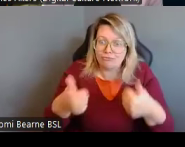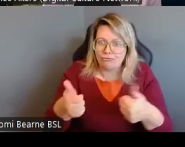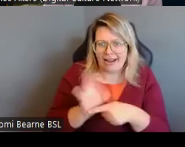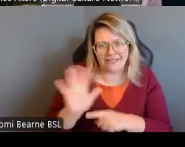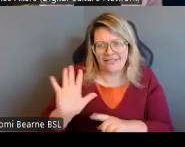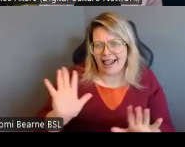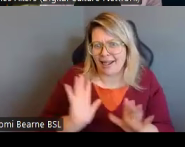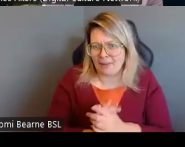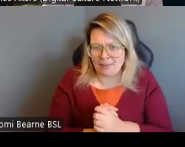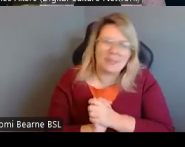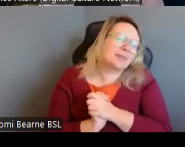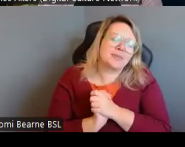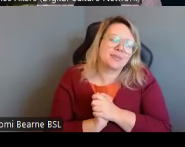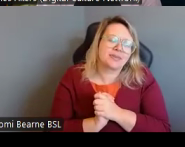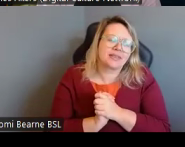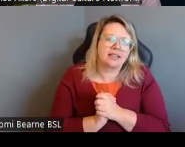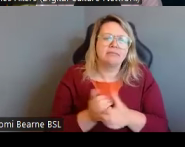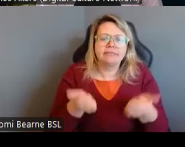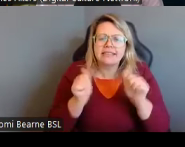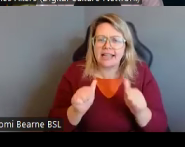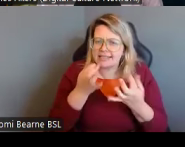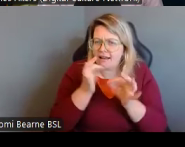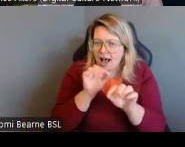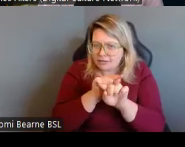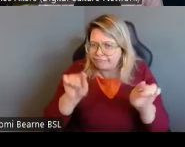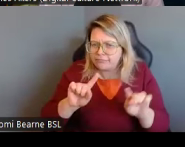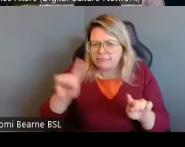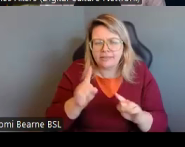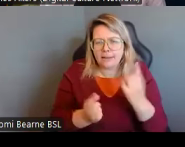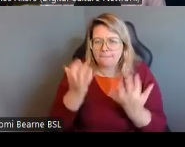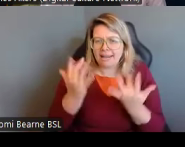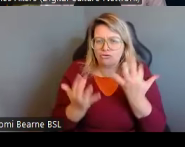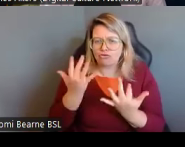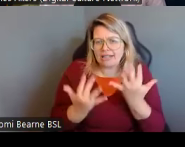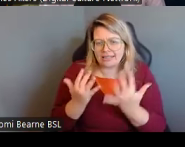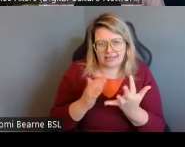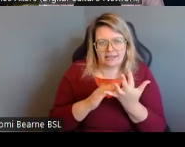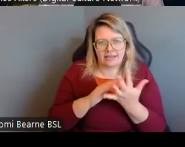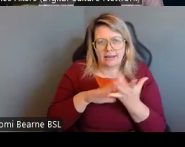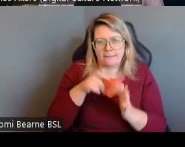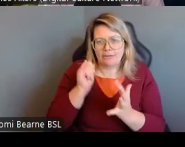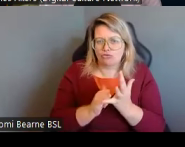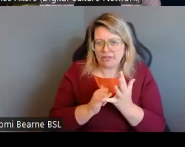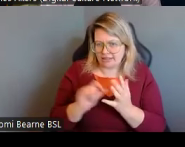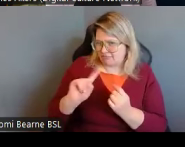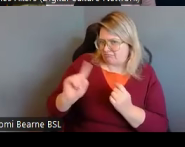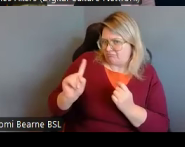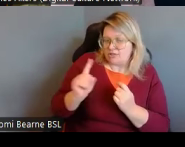Next question for you. What are metrics? We've got data, which is the collection of stuff that we're going to use for analysis. What are metrics?